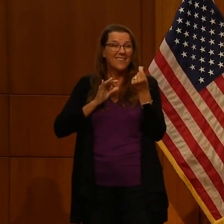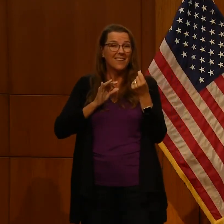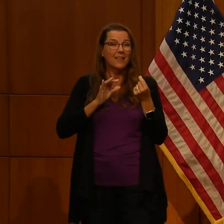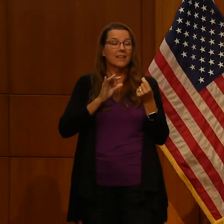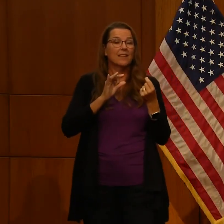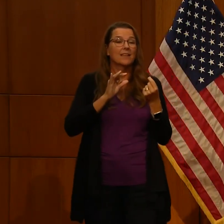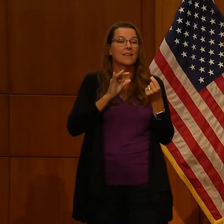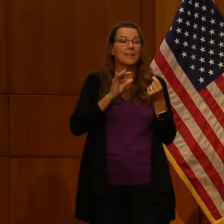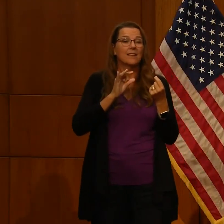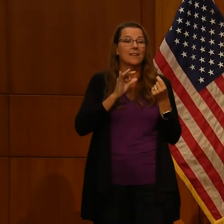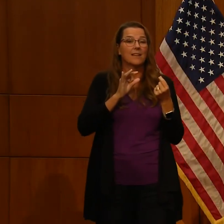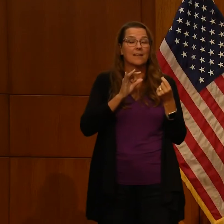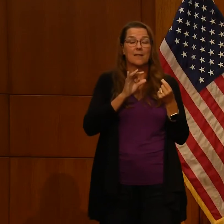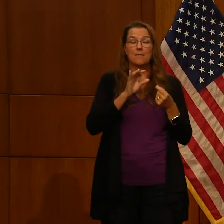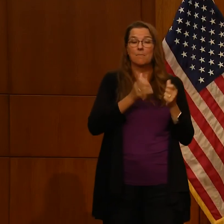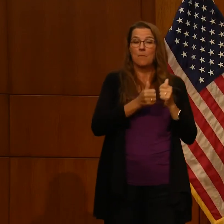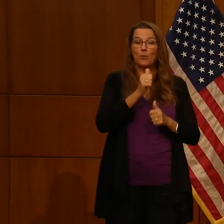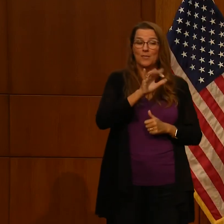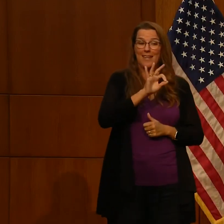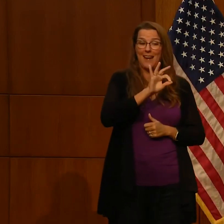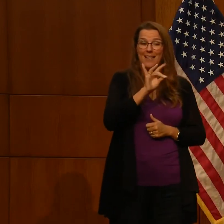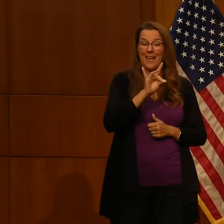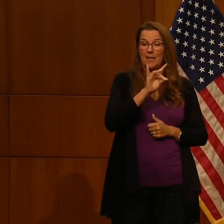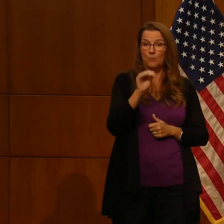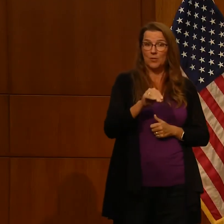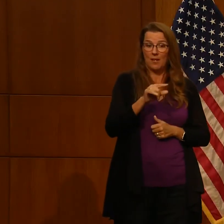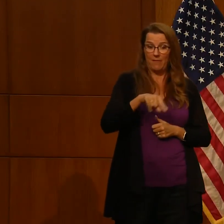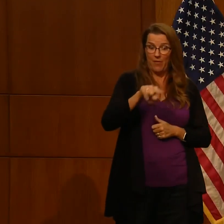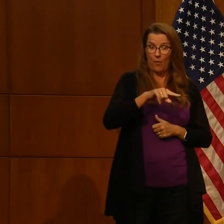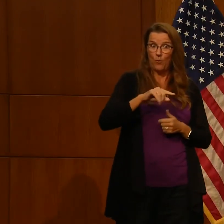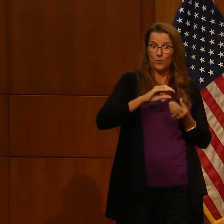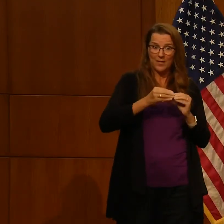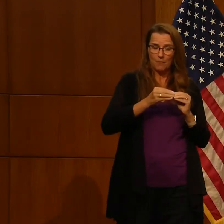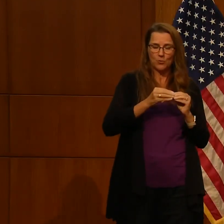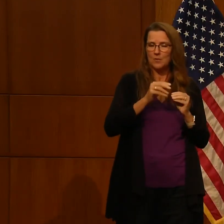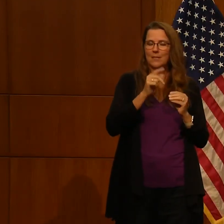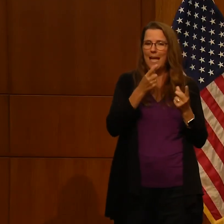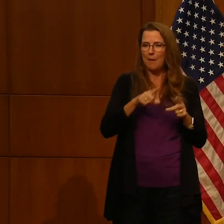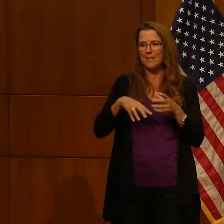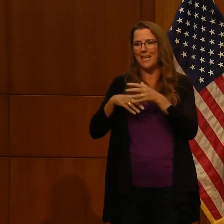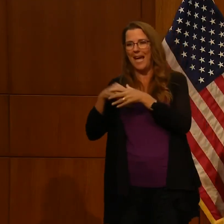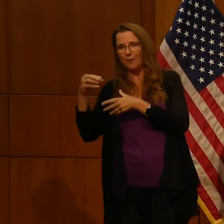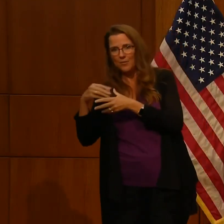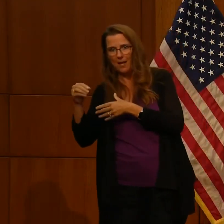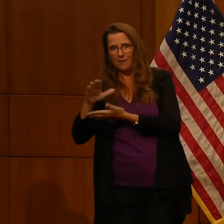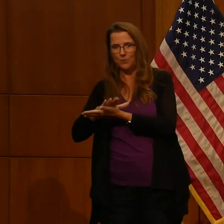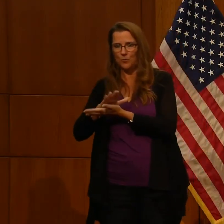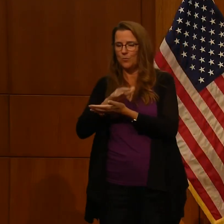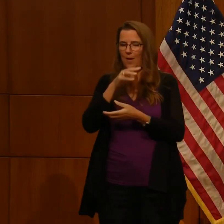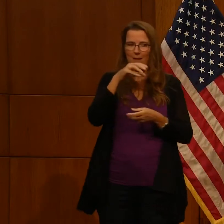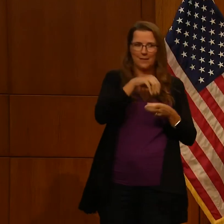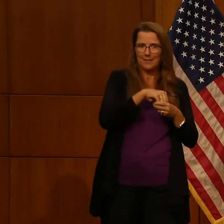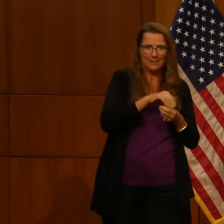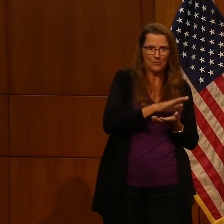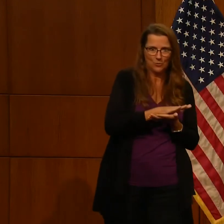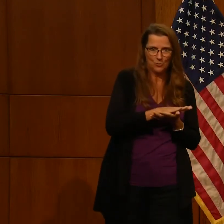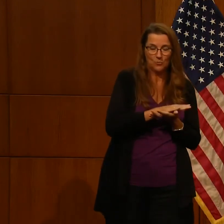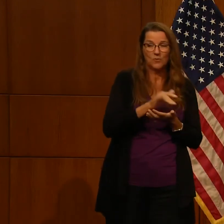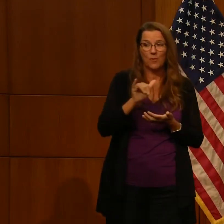NEWS IS OVER 98% OF THOSE DID NOT OCCUR WITHIN SCHOOL. THEY